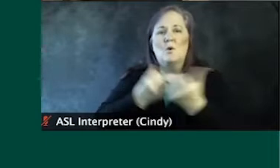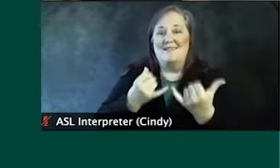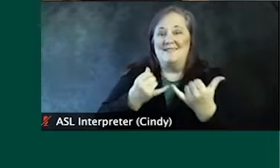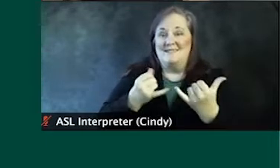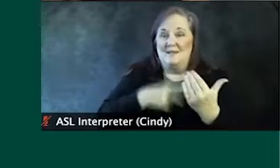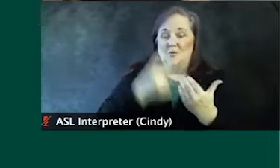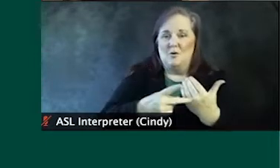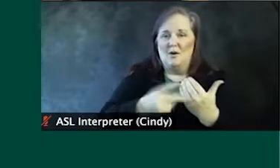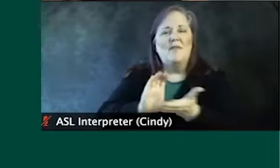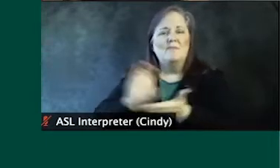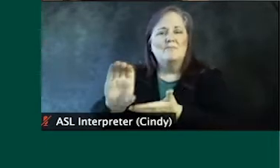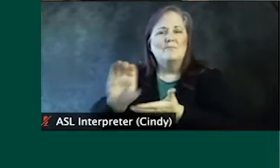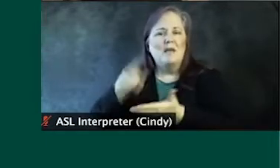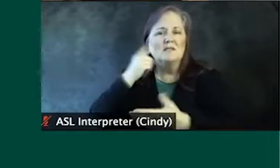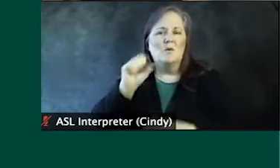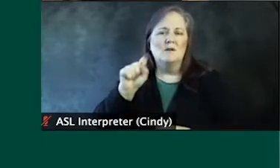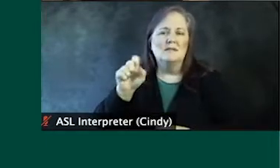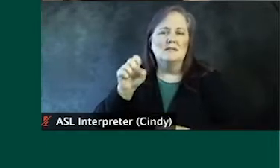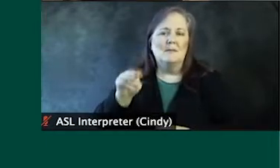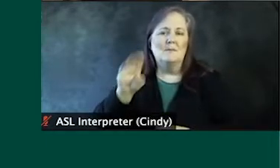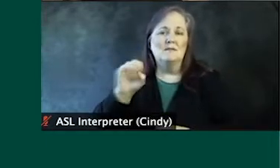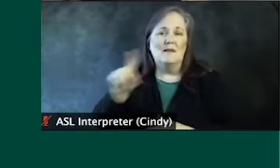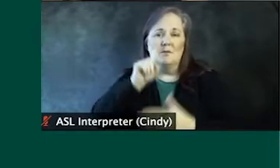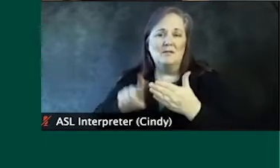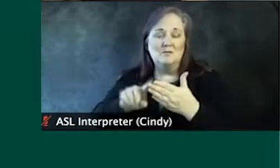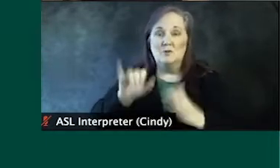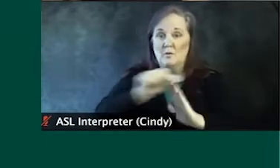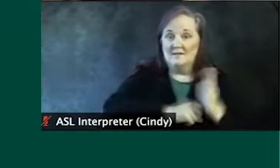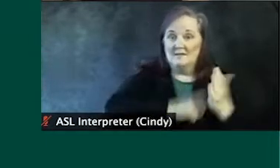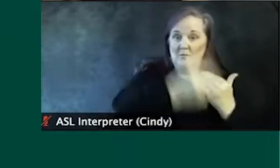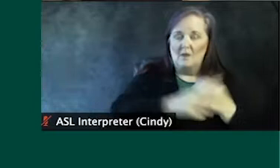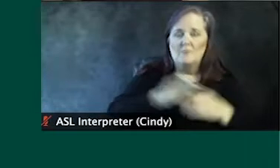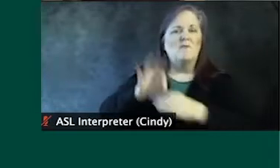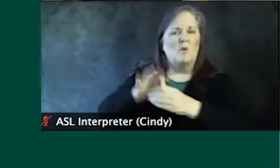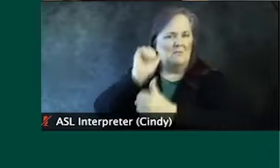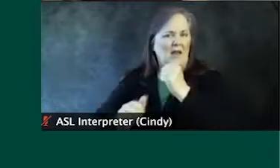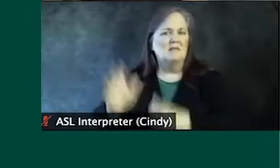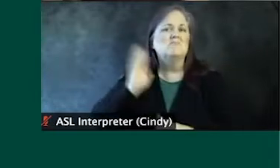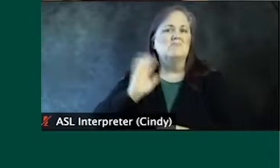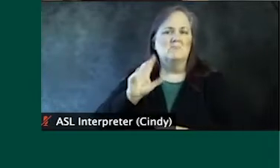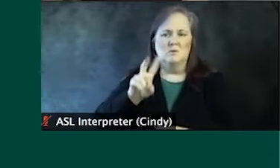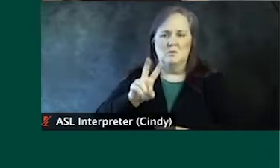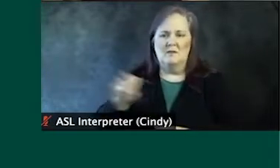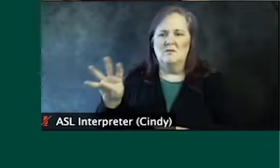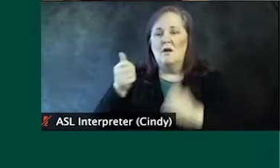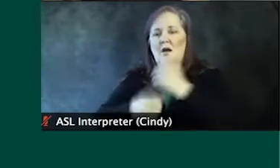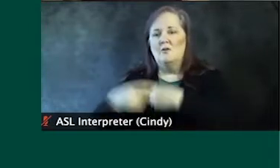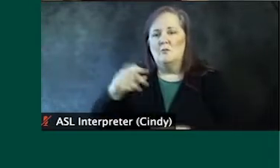that the measure might have on state and local governments. And one thing we want to reiterate for you tonight, as you're thinking about your questions,